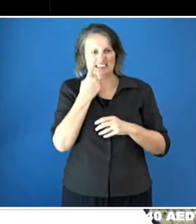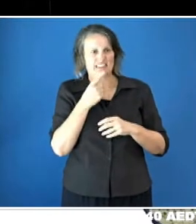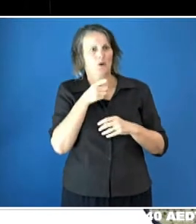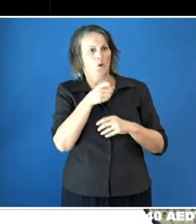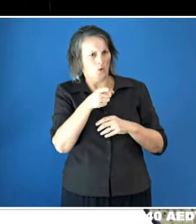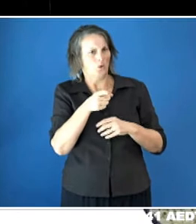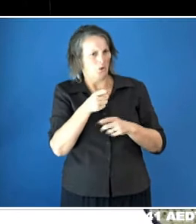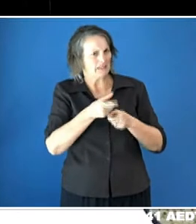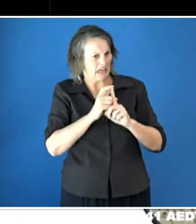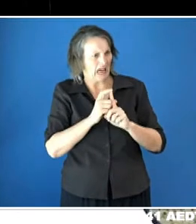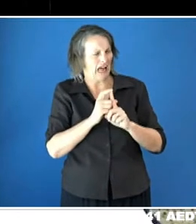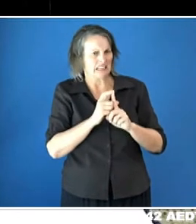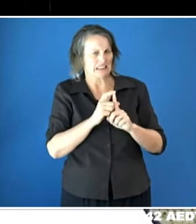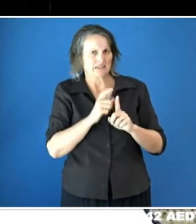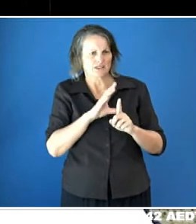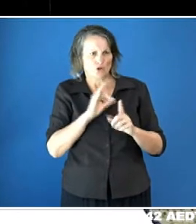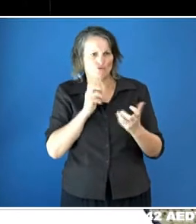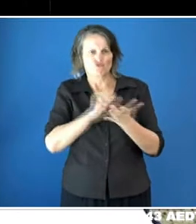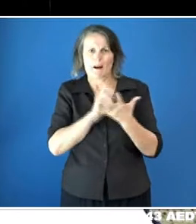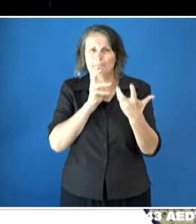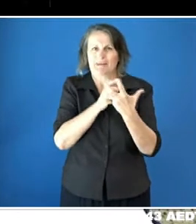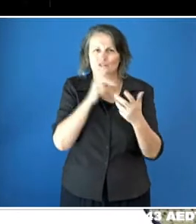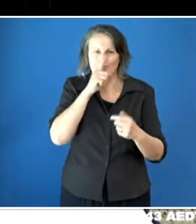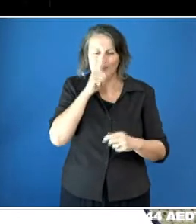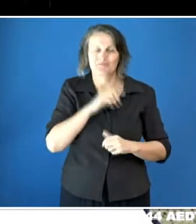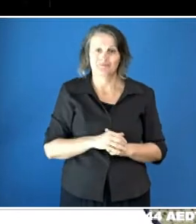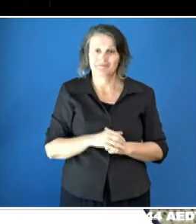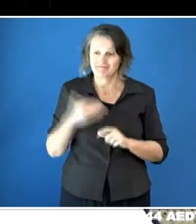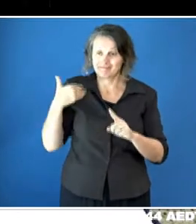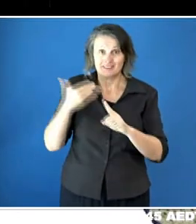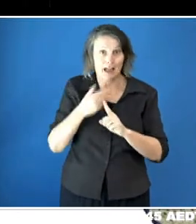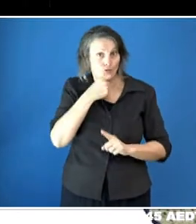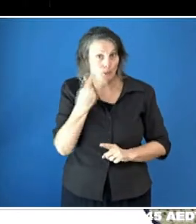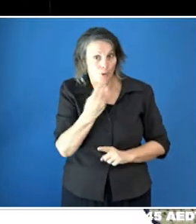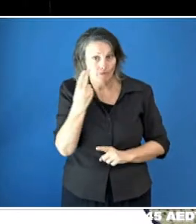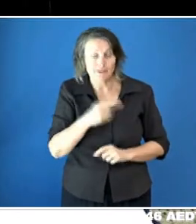Yeah. MS EASTMAN: And you've had a few boyfriends in your time. Yes. MS EASTMAN: And you did get married.